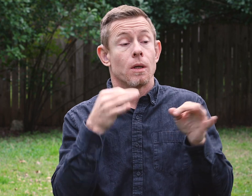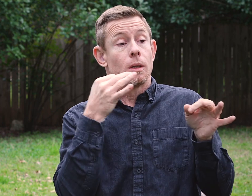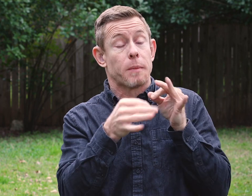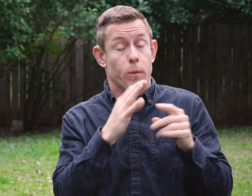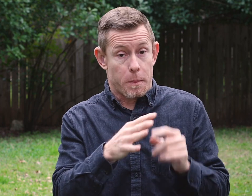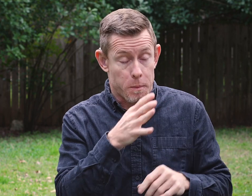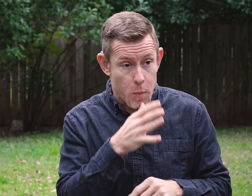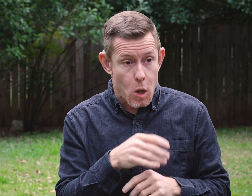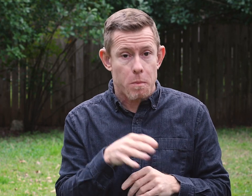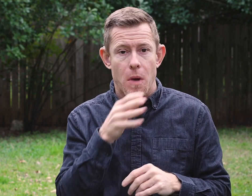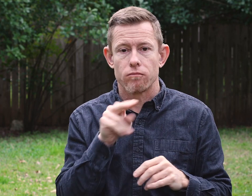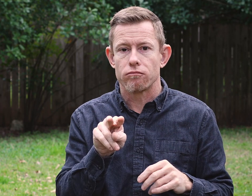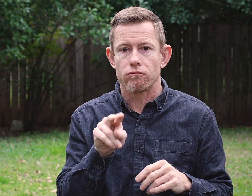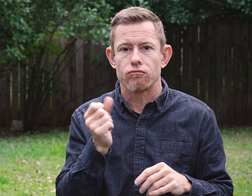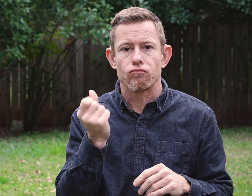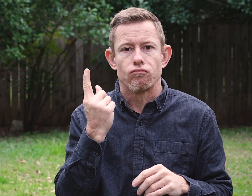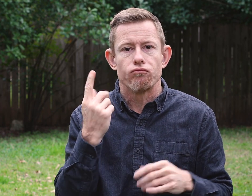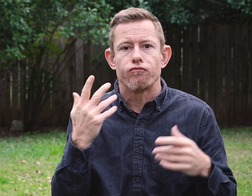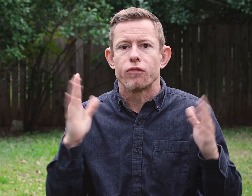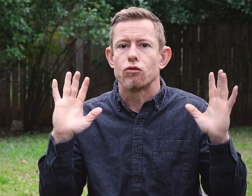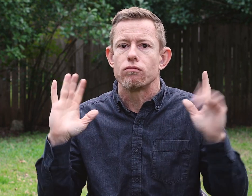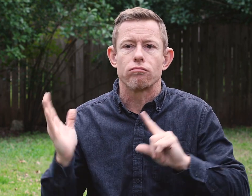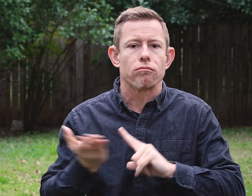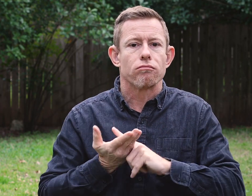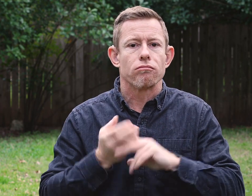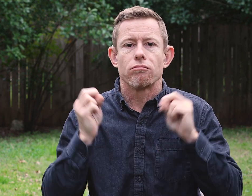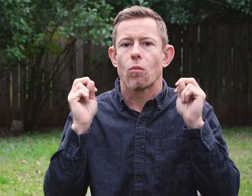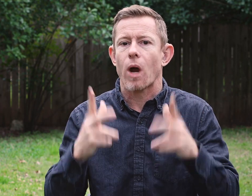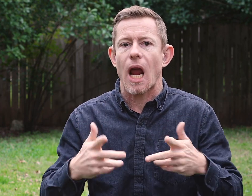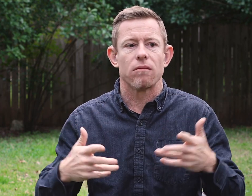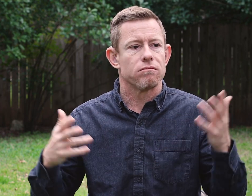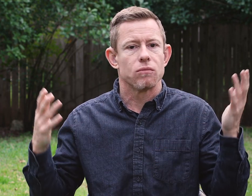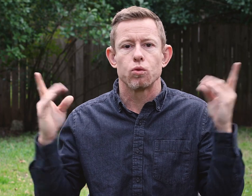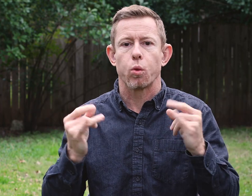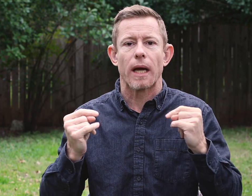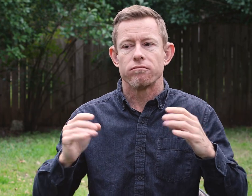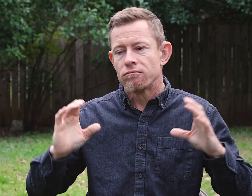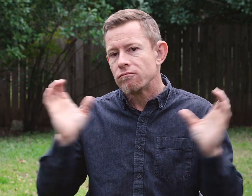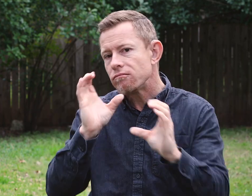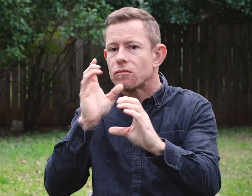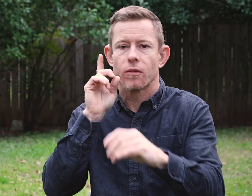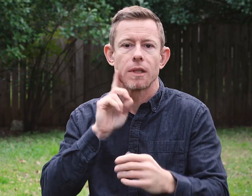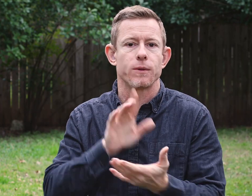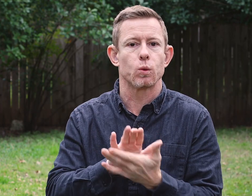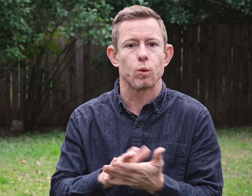I explained this to my mom and she needed no more convincing. She said, “Let’s do it!” and began her search for a school for the deaf.